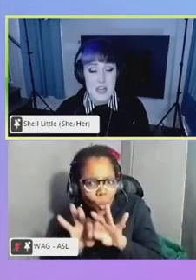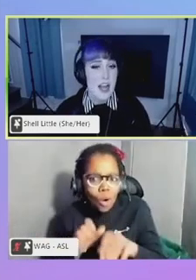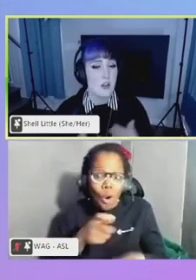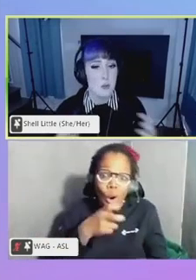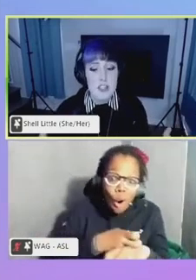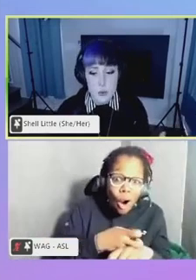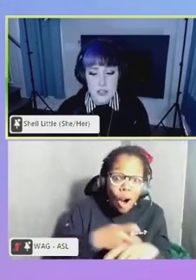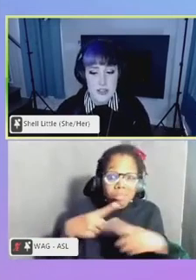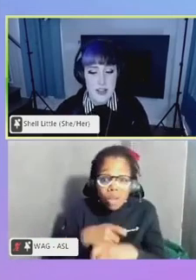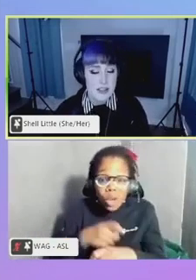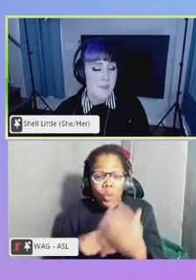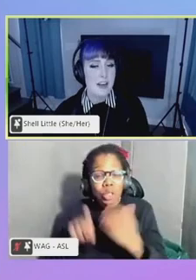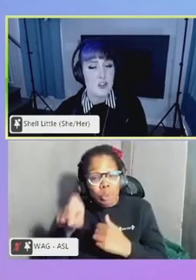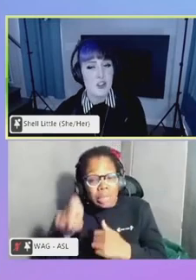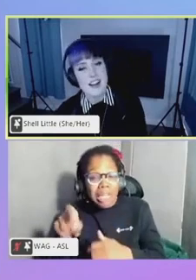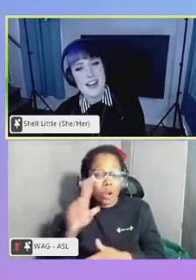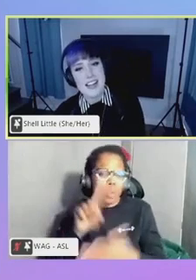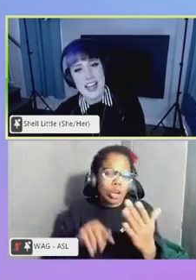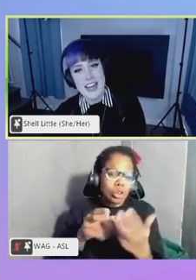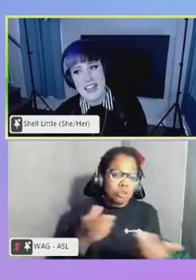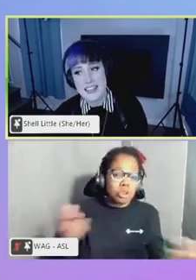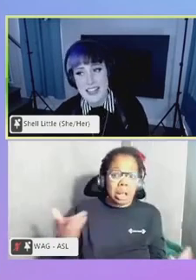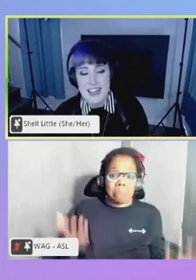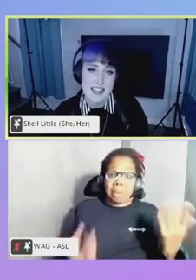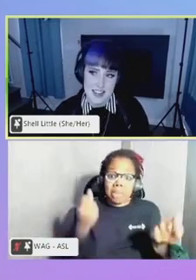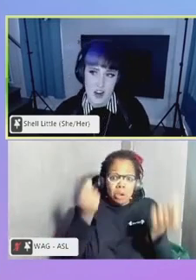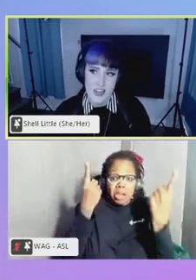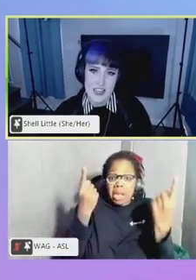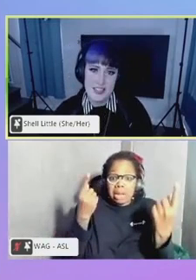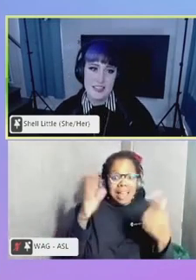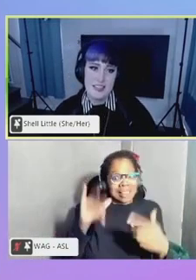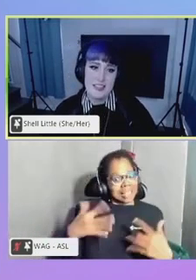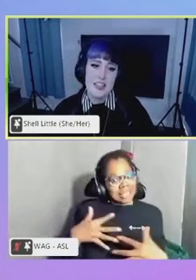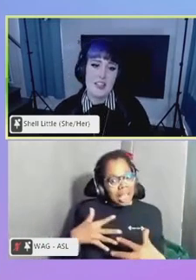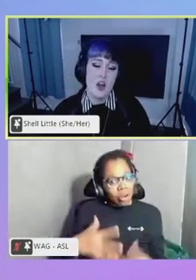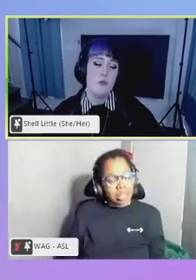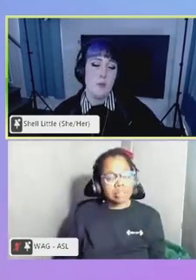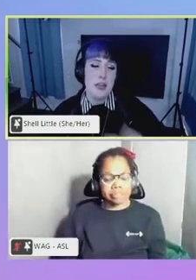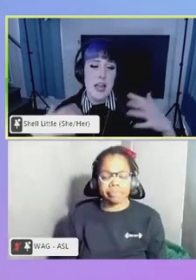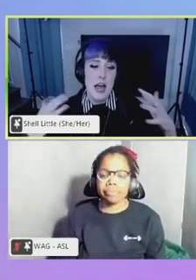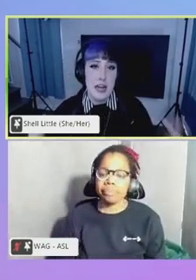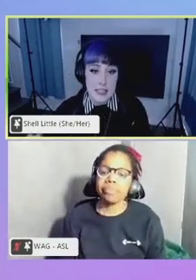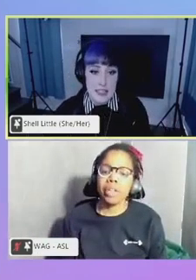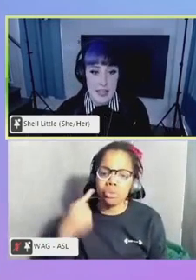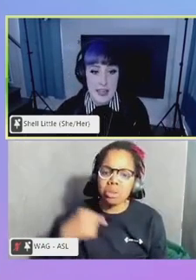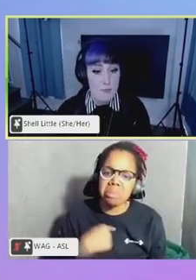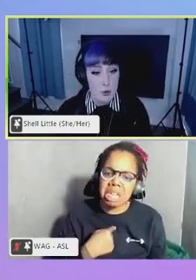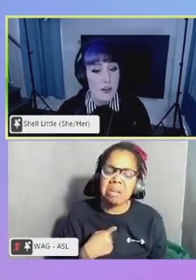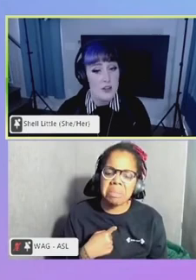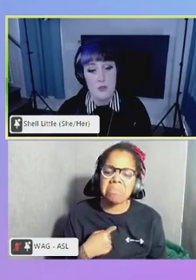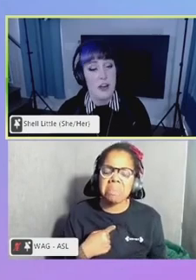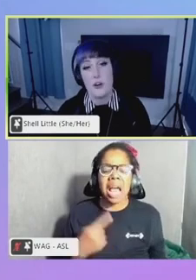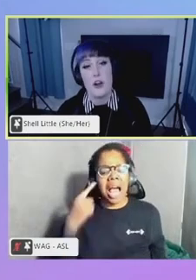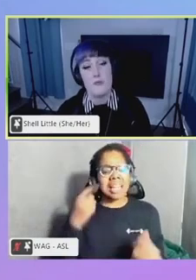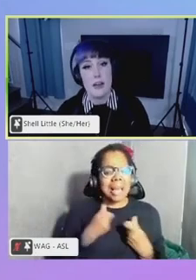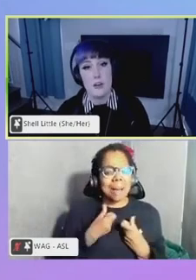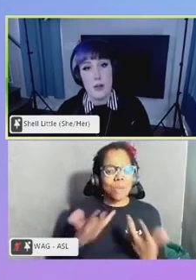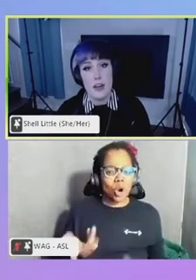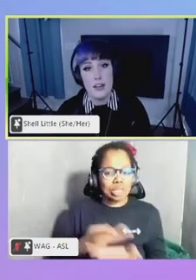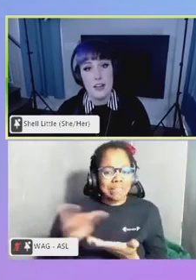and a you can flip a coin manager you are working with may or may not know how important what you do is or how hard it is or what you need and the resources